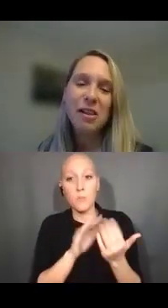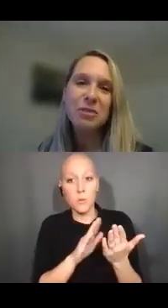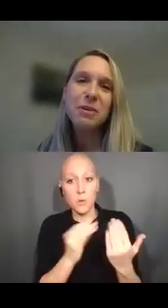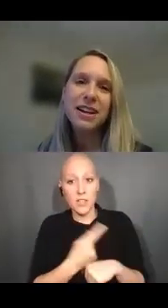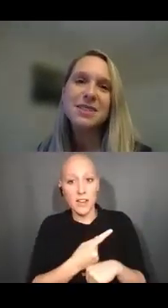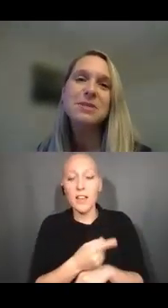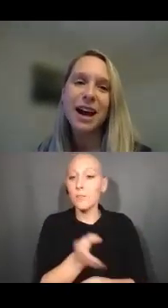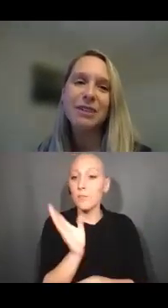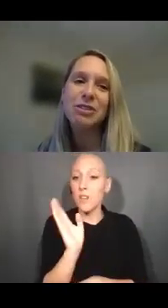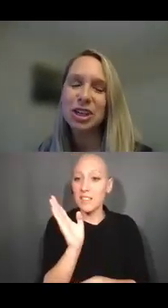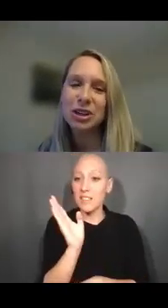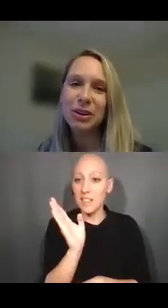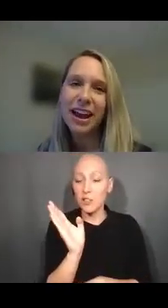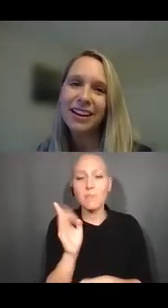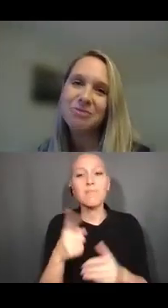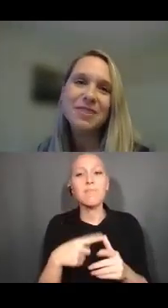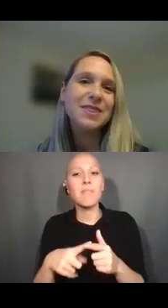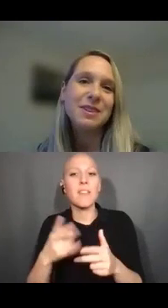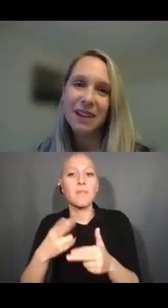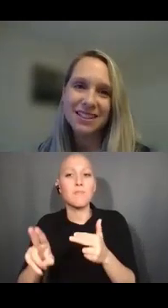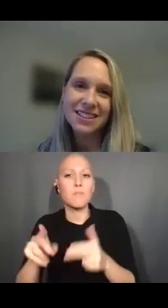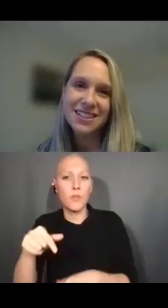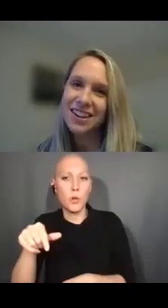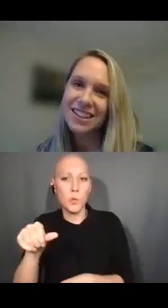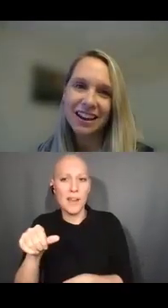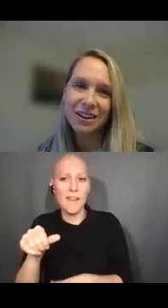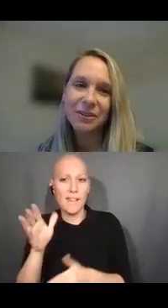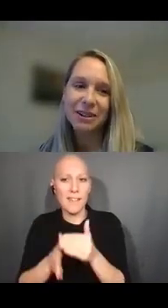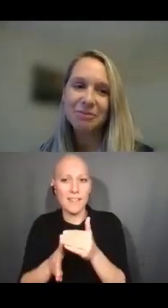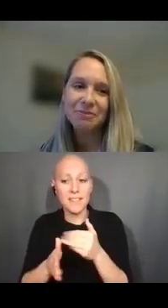followed by some time for Q and A. So let's get started. Take it away.